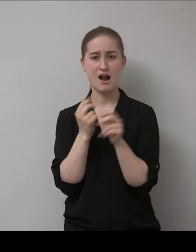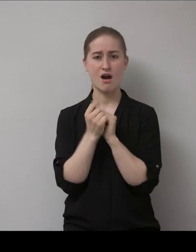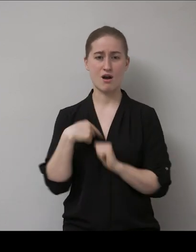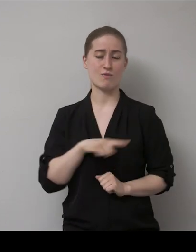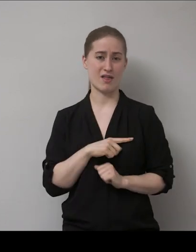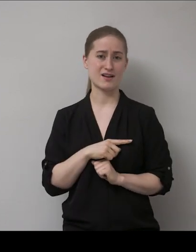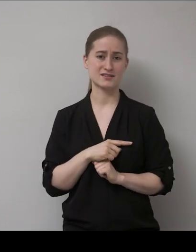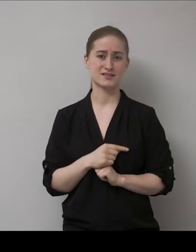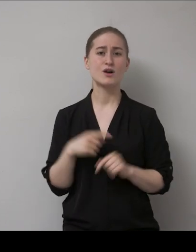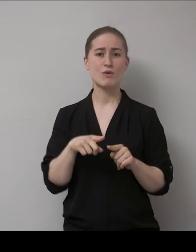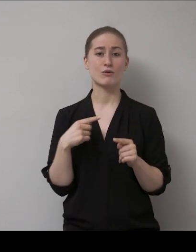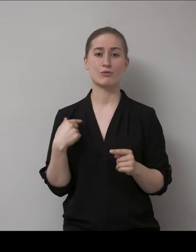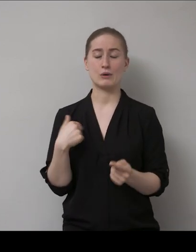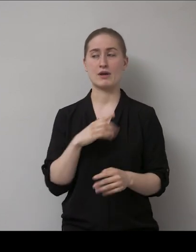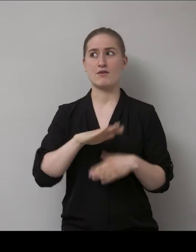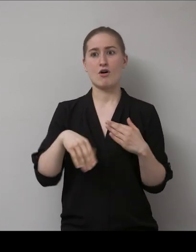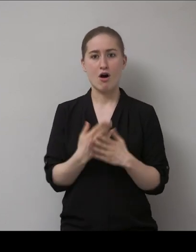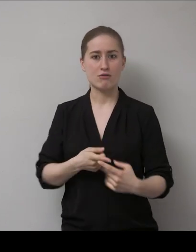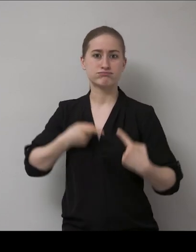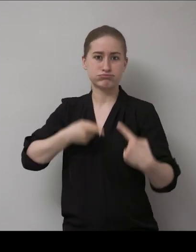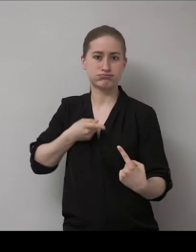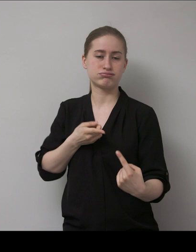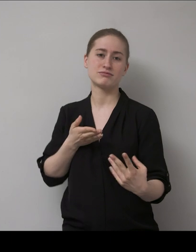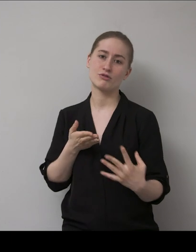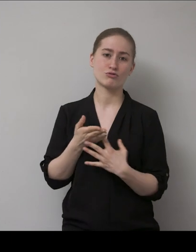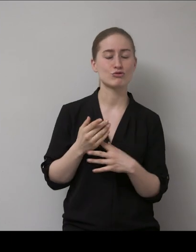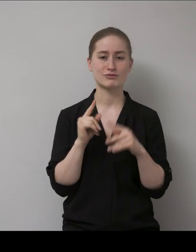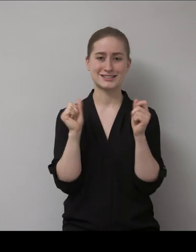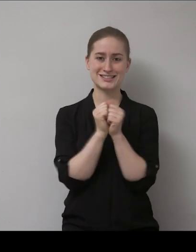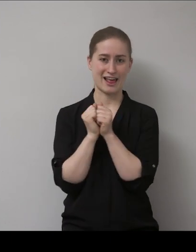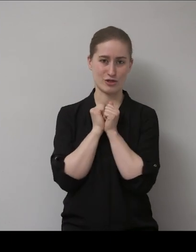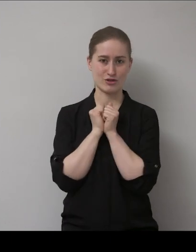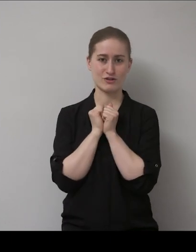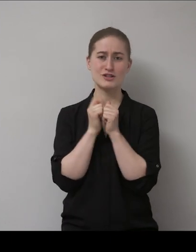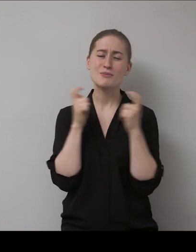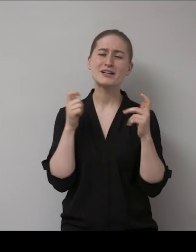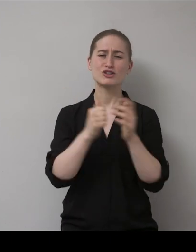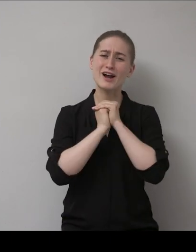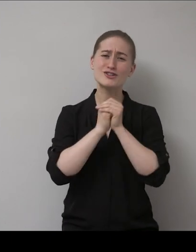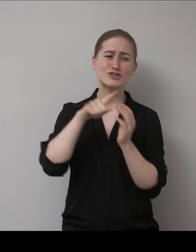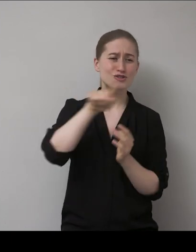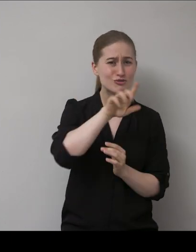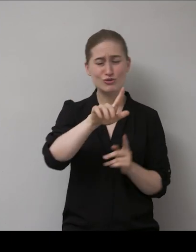as we have all gone through this together. Big congratulations to you and to your families,